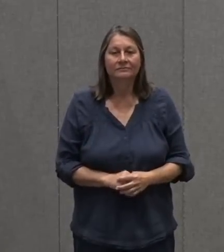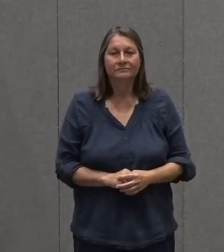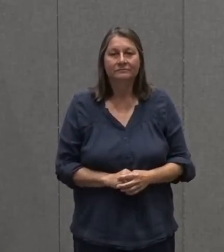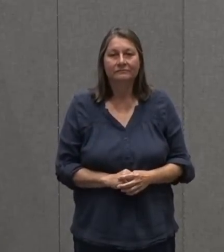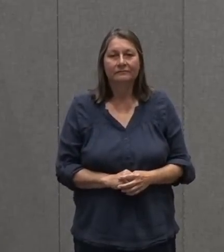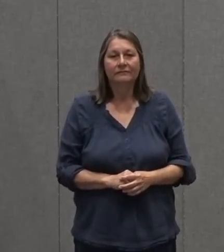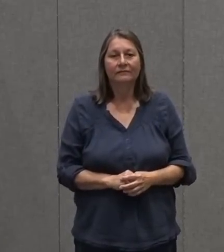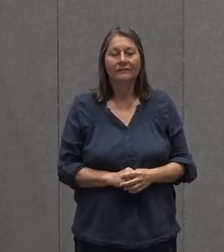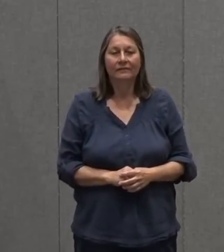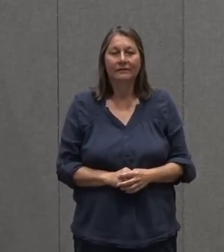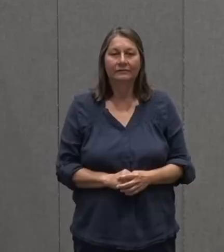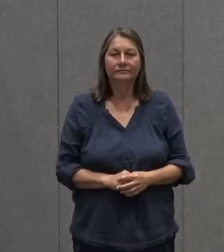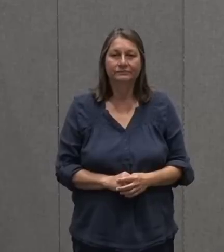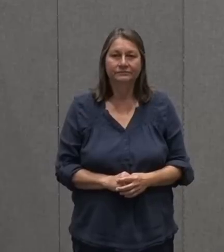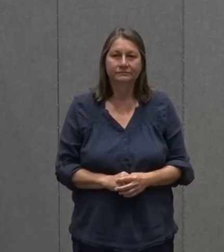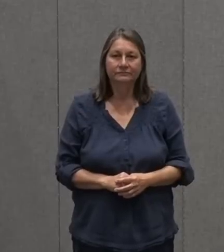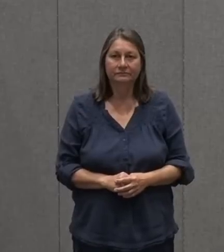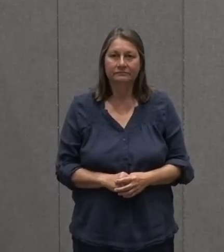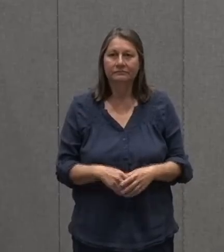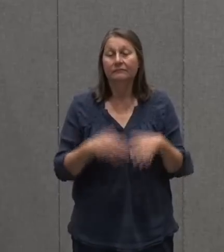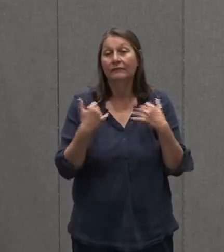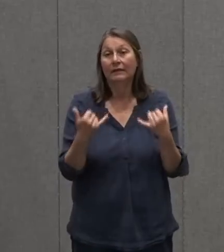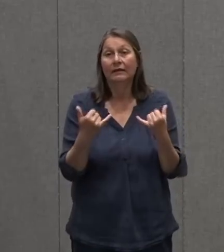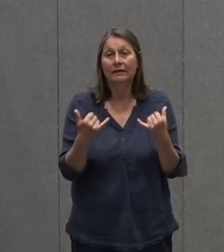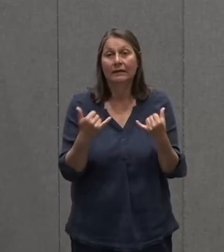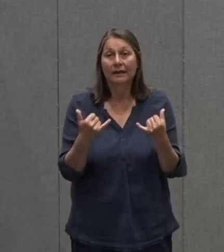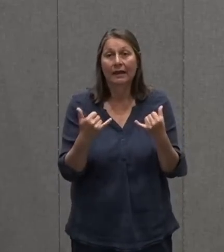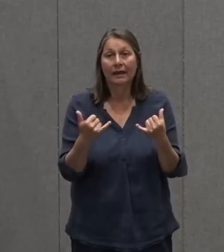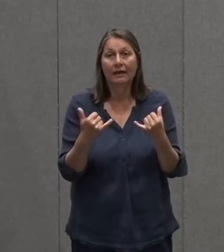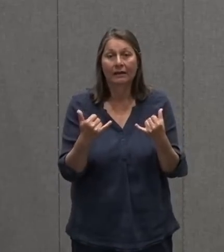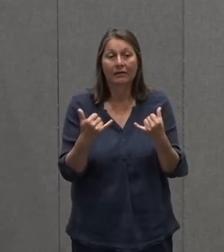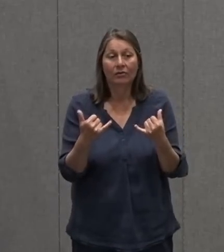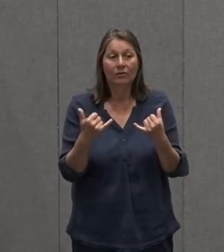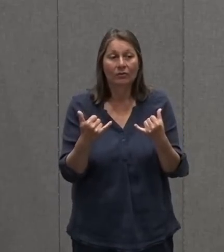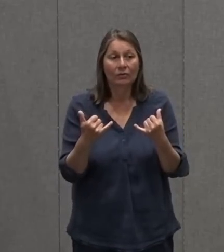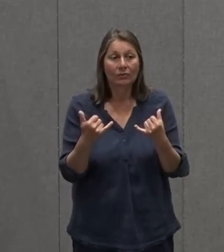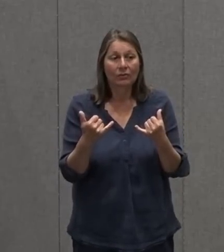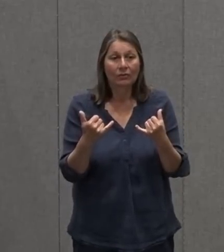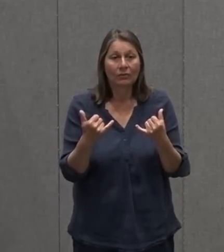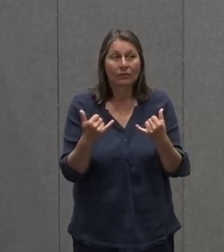All right, so the next thing that we would like to go ahead and try with you is we have